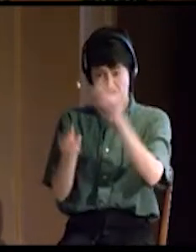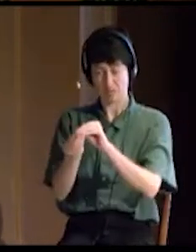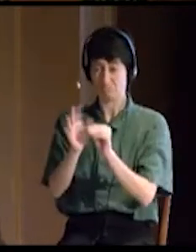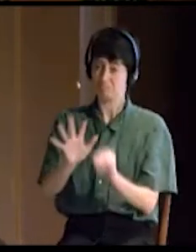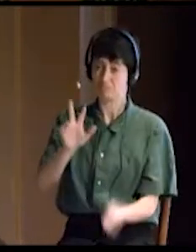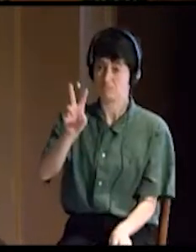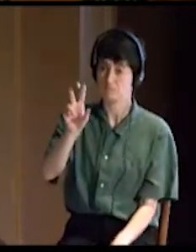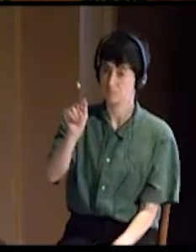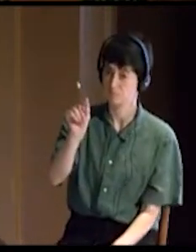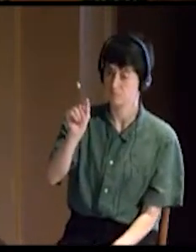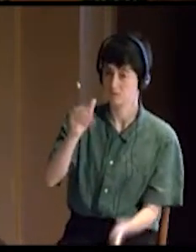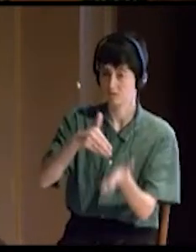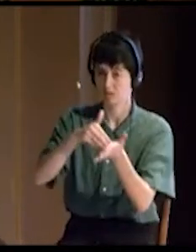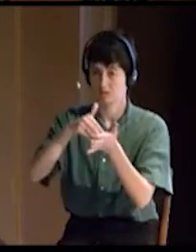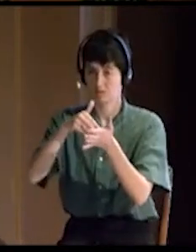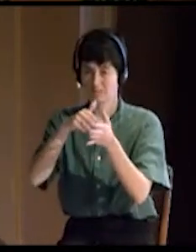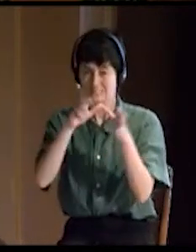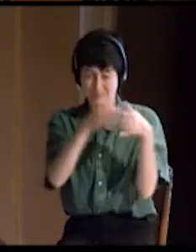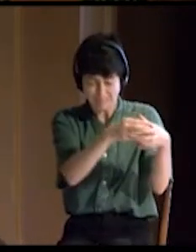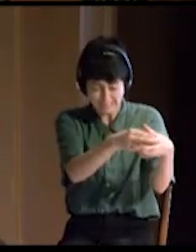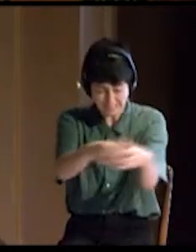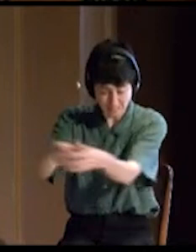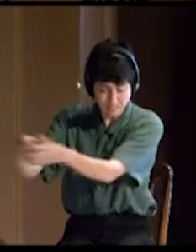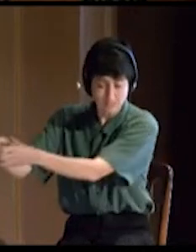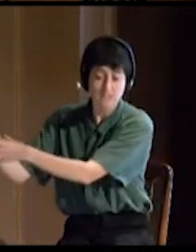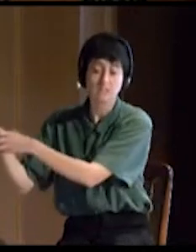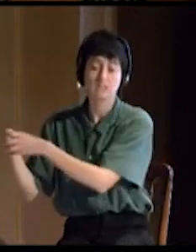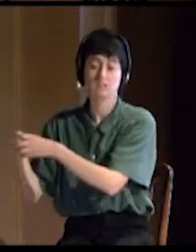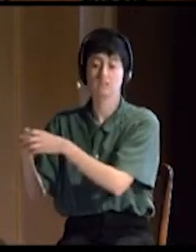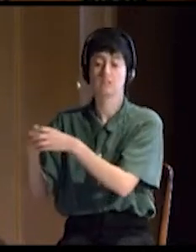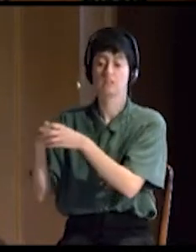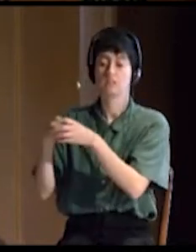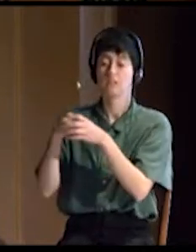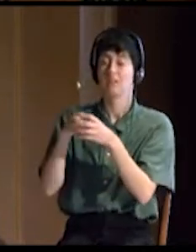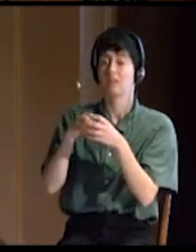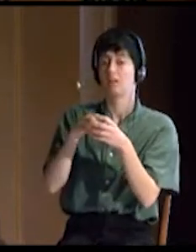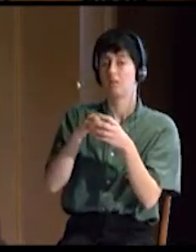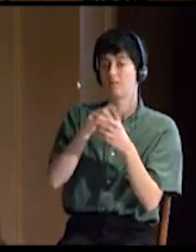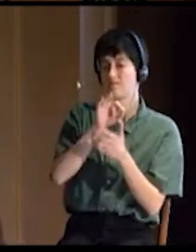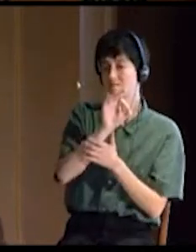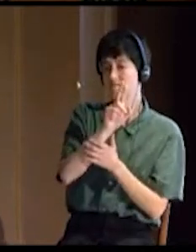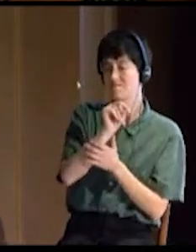to this lichenized habit. 99% of these lichens,